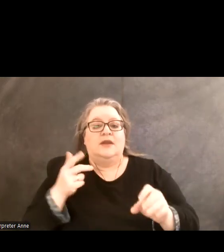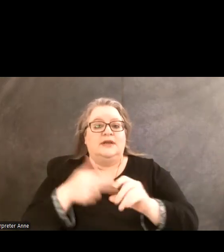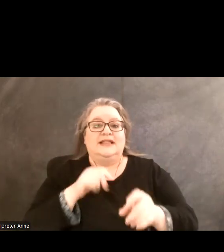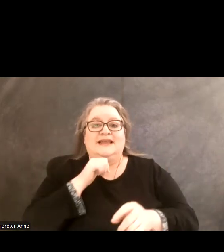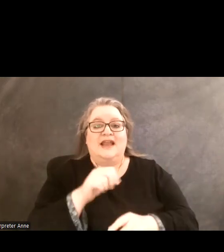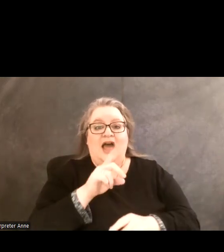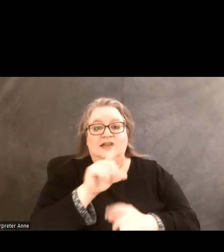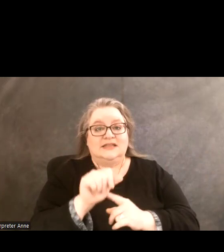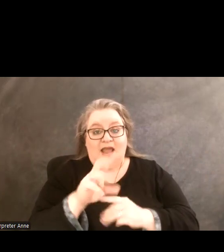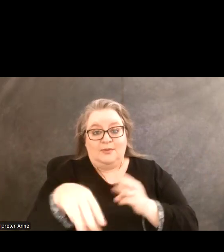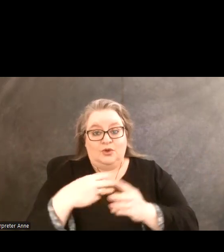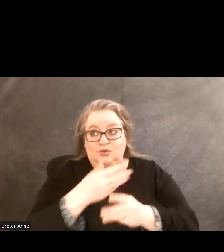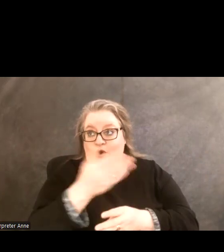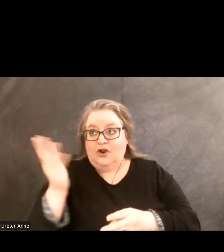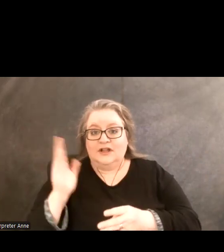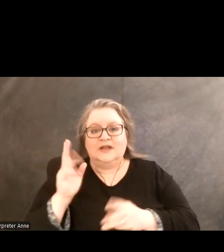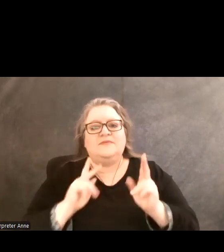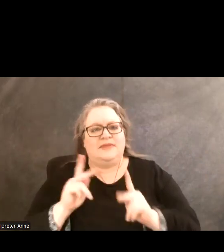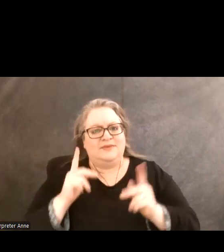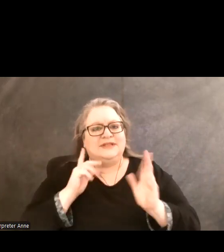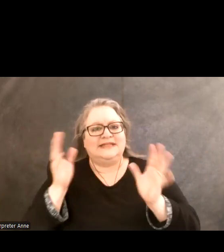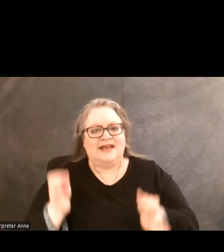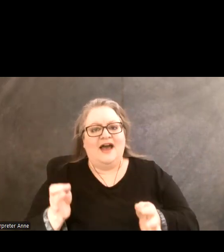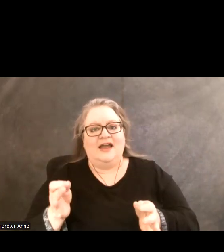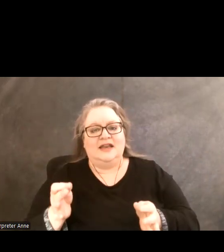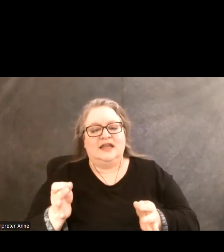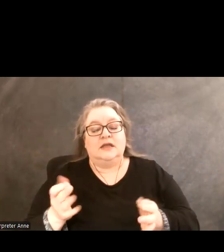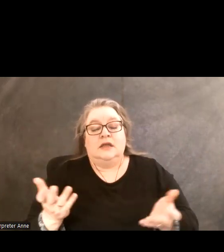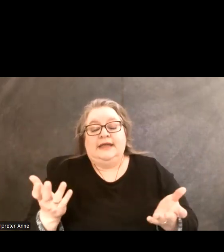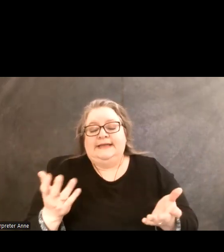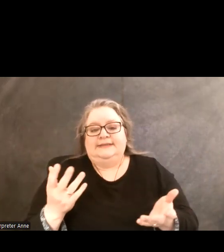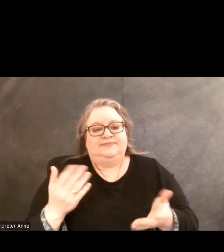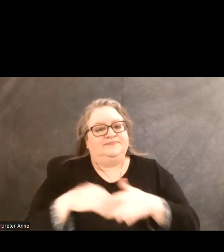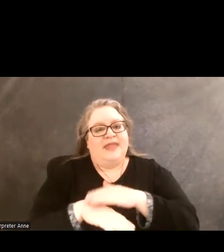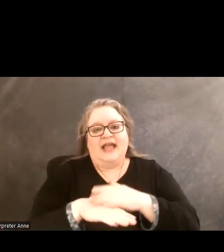world is people deciding that access is difficult, and because